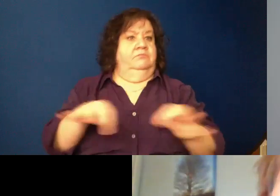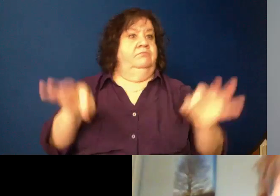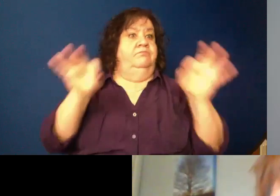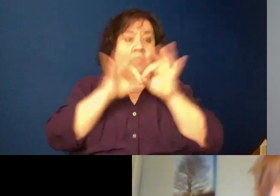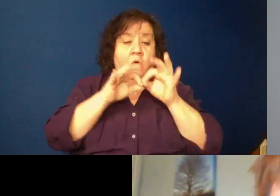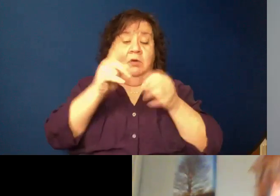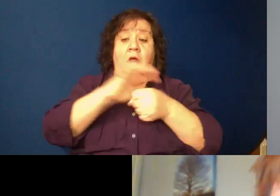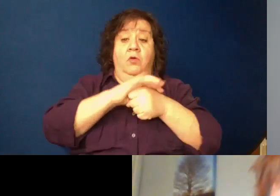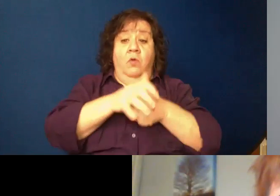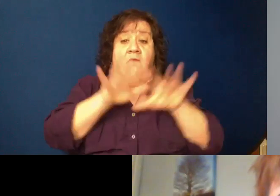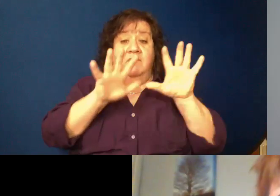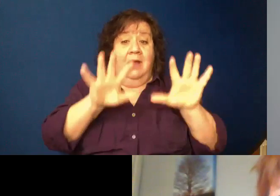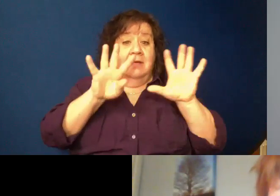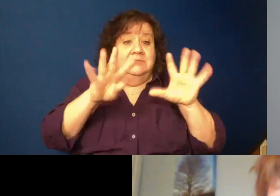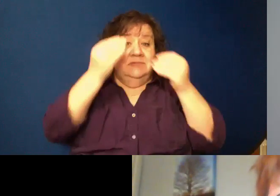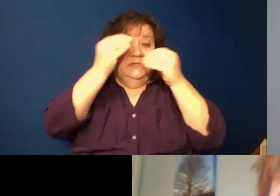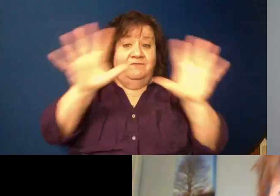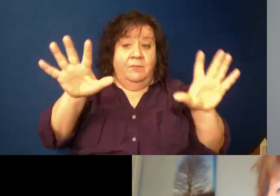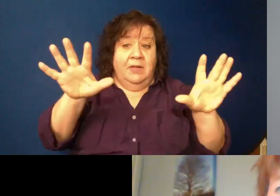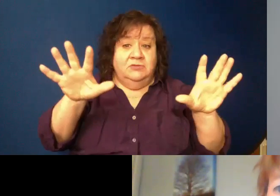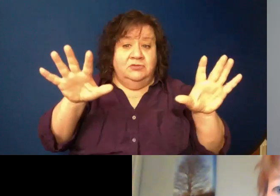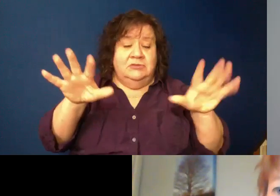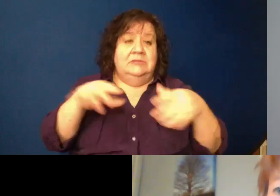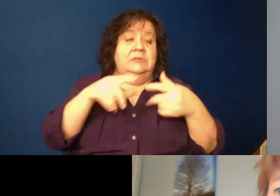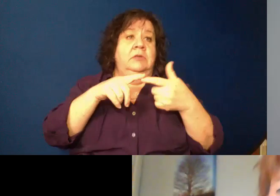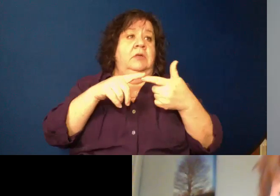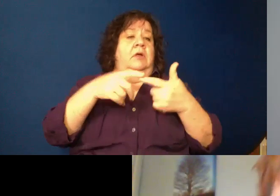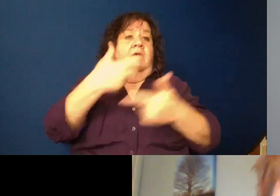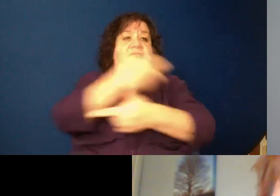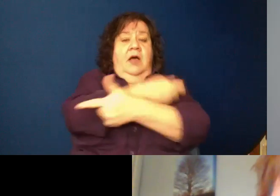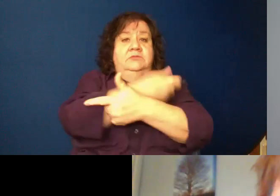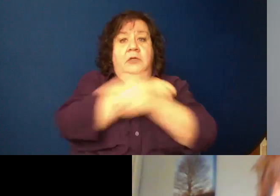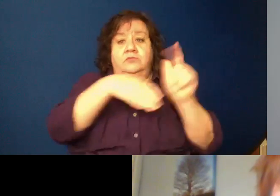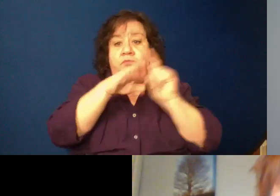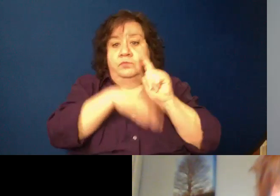is fully inclusive and accessible so that people with disabilities can fully understand